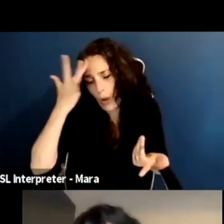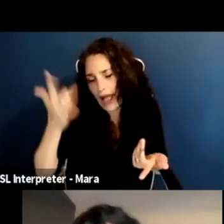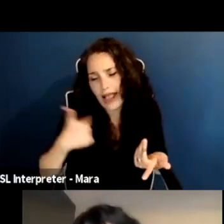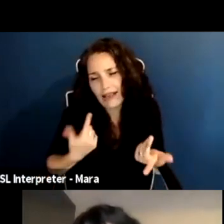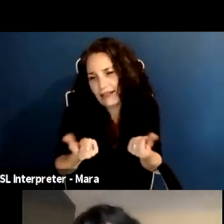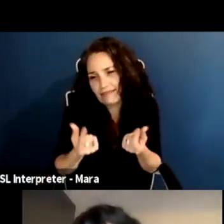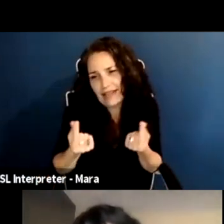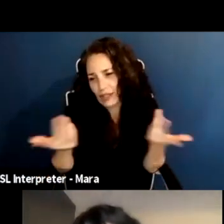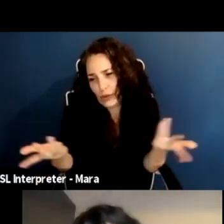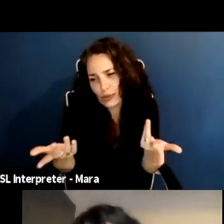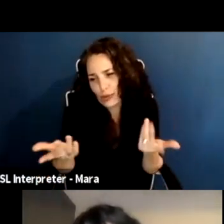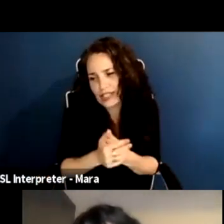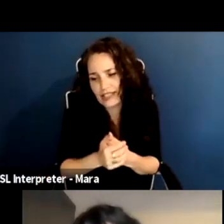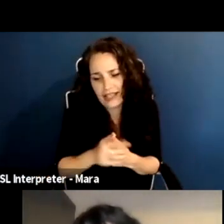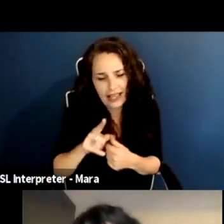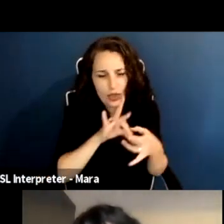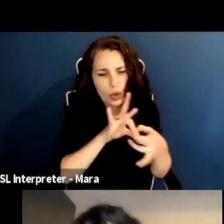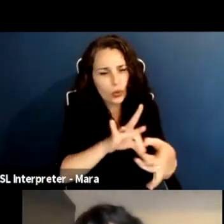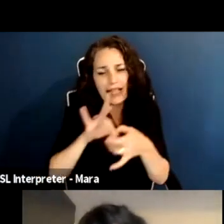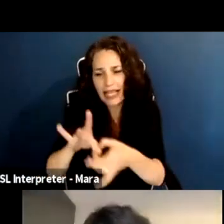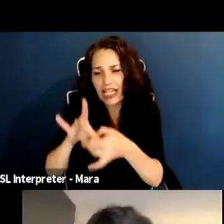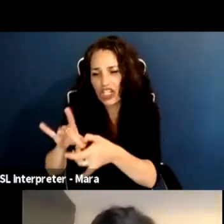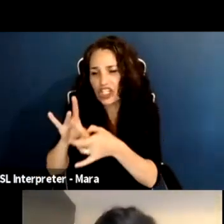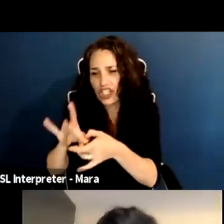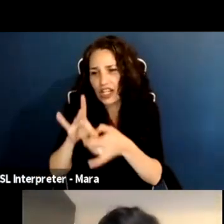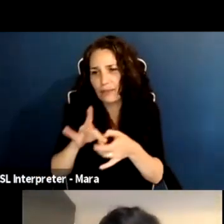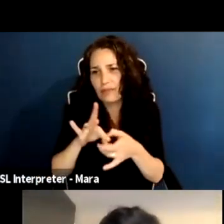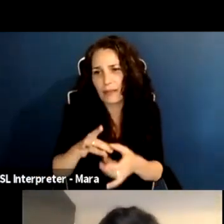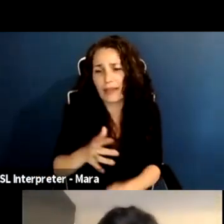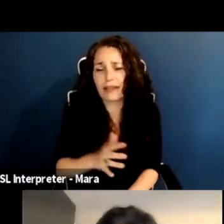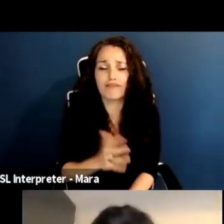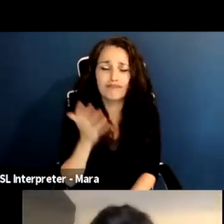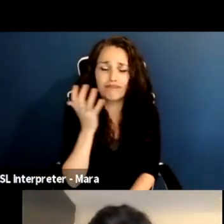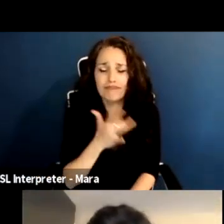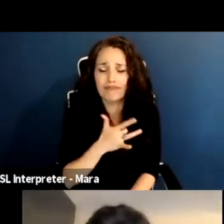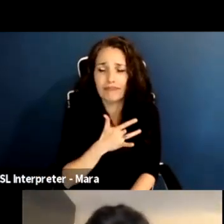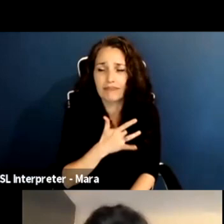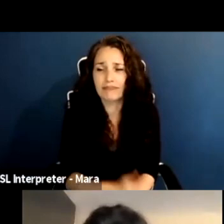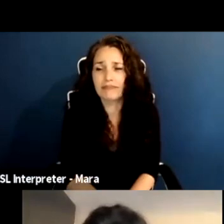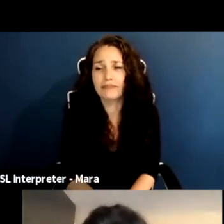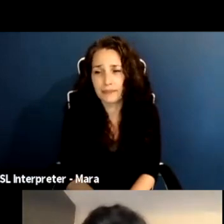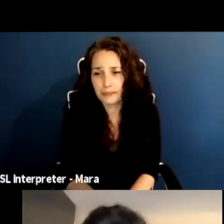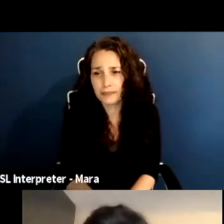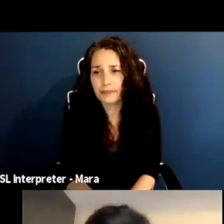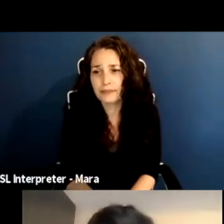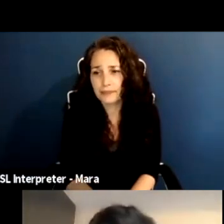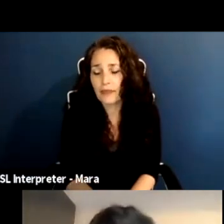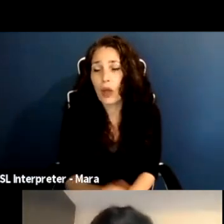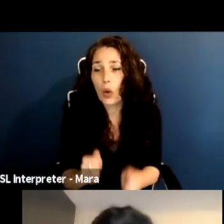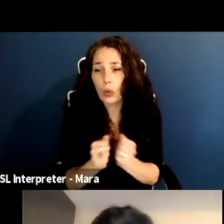these relationships that, unless I had this profession that I have, I would never get a chance